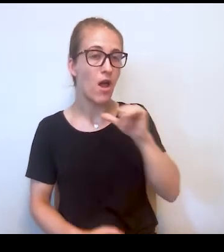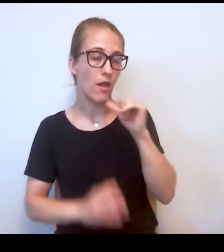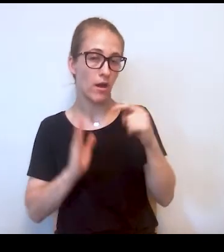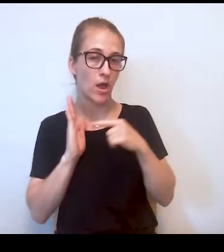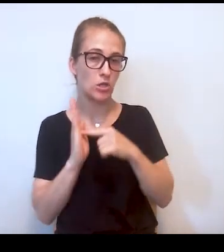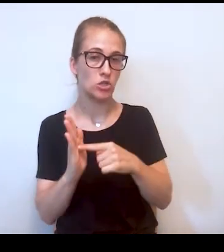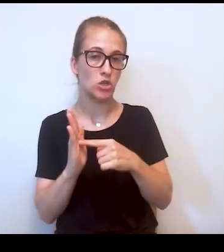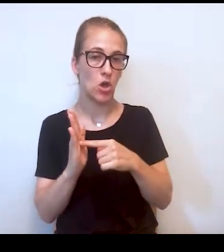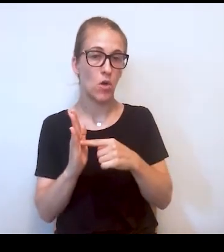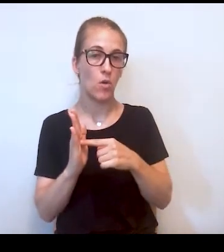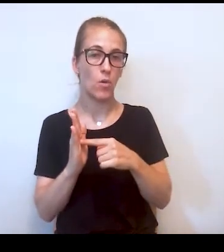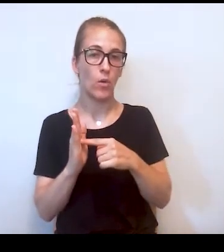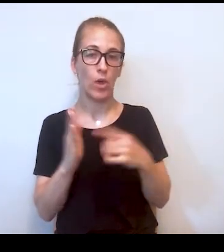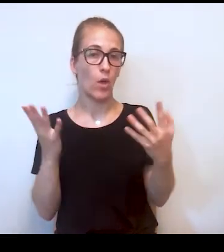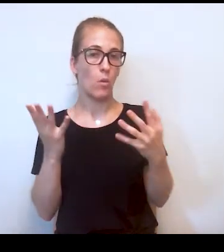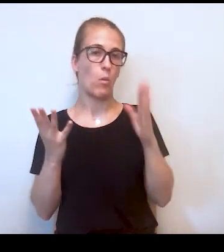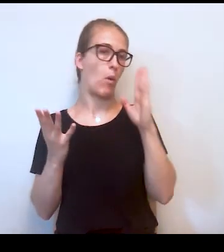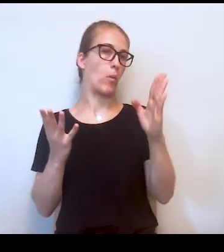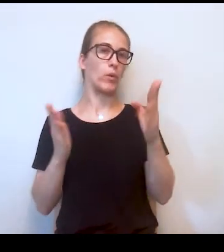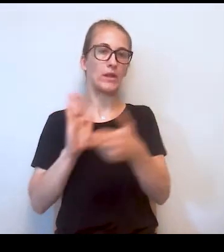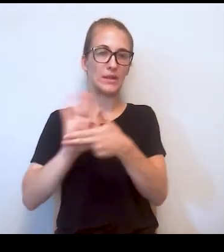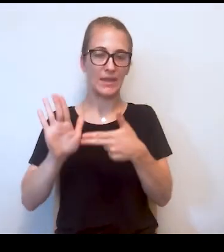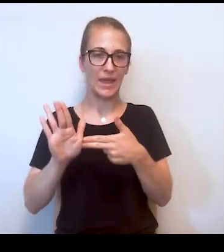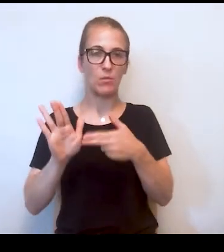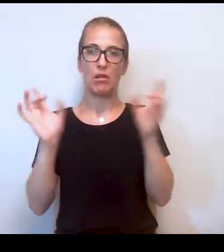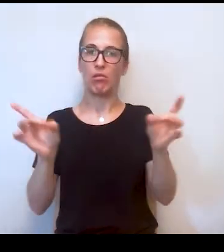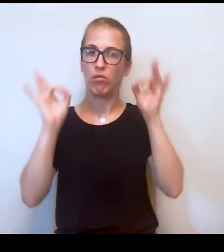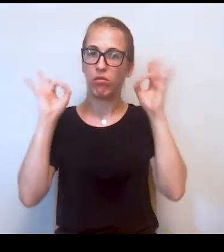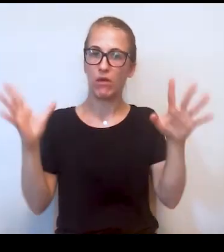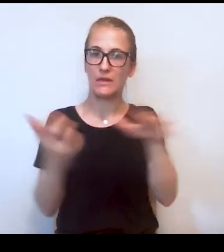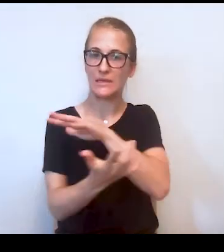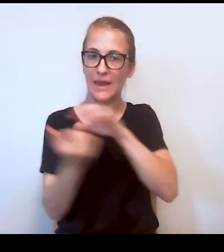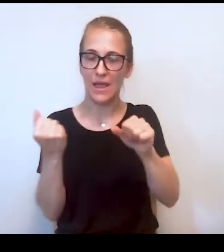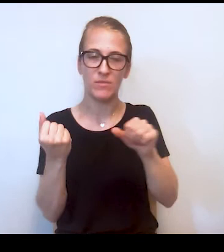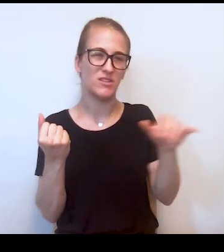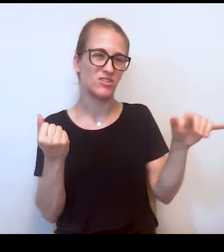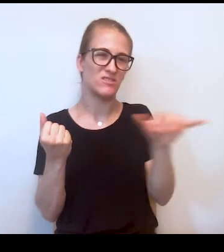[Katrin] I'm thinking in my head the no-pain/no-gain slogan